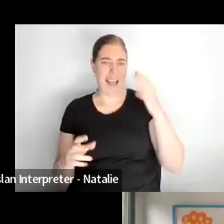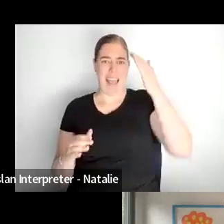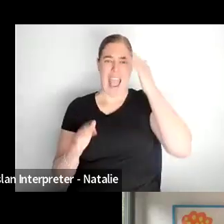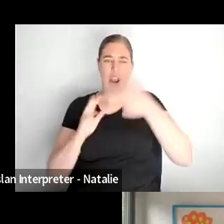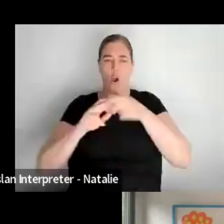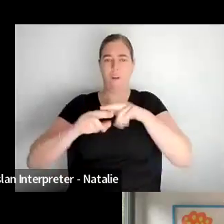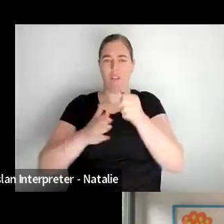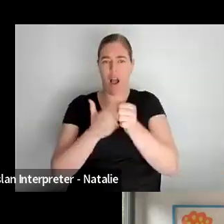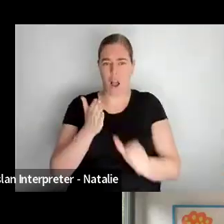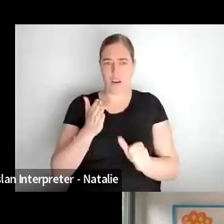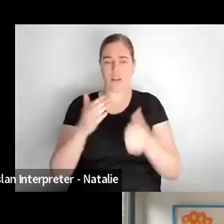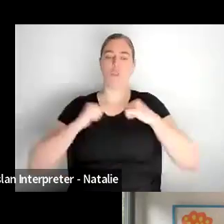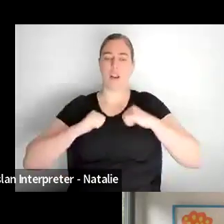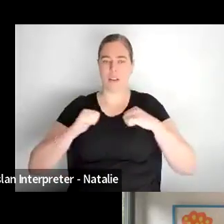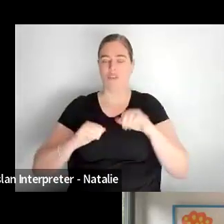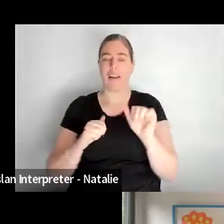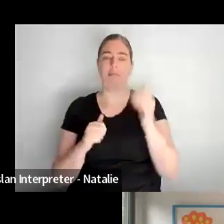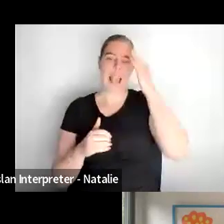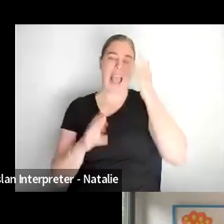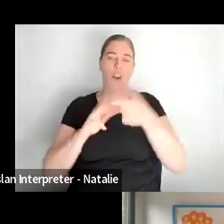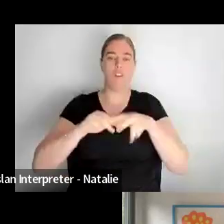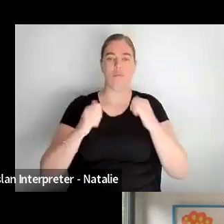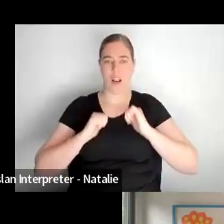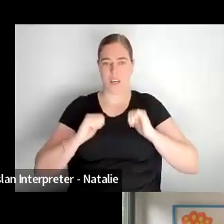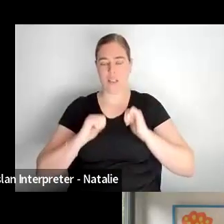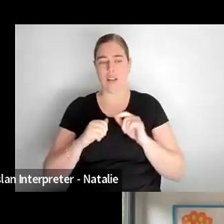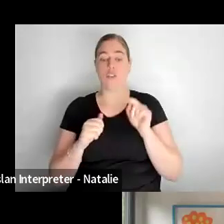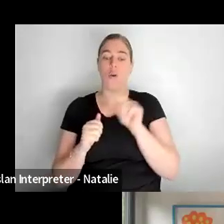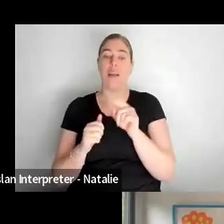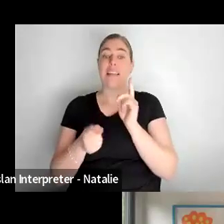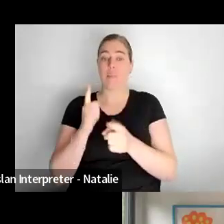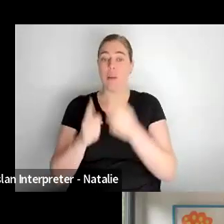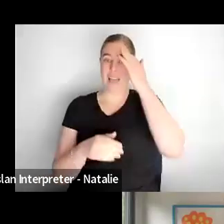The head of practice. >> Yeah, so sometimes the head of practice is a